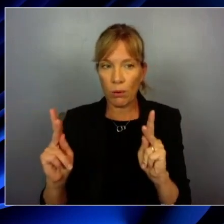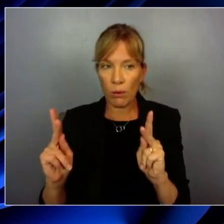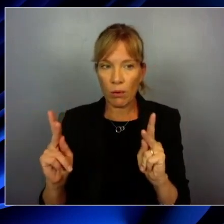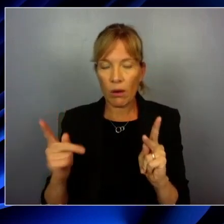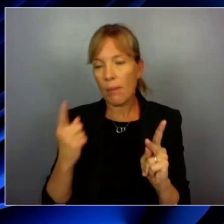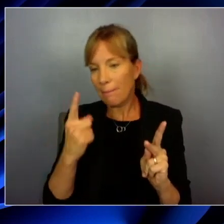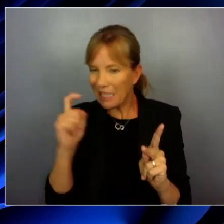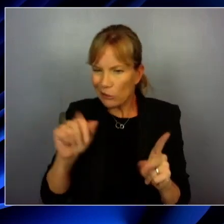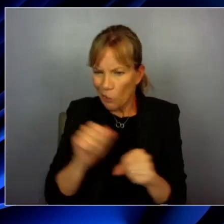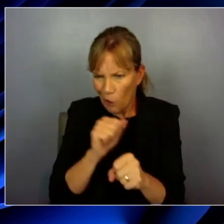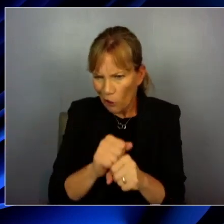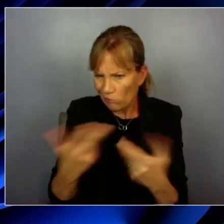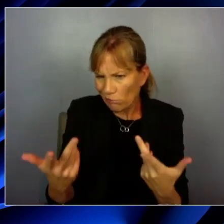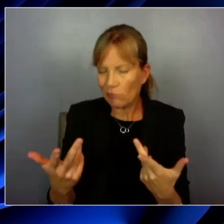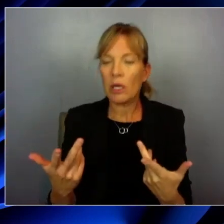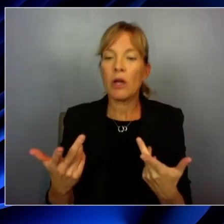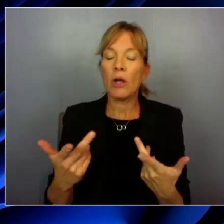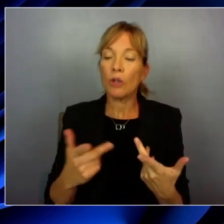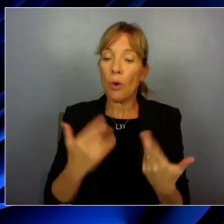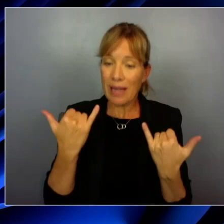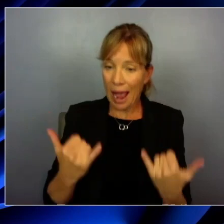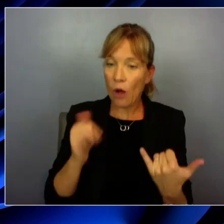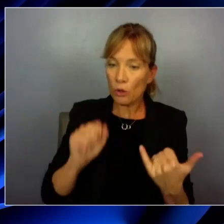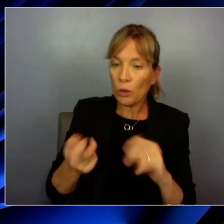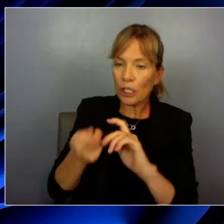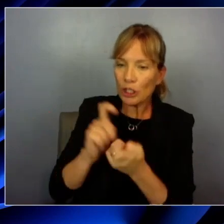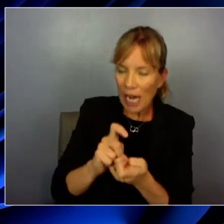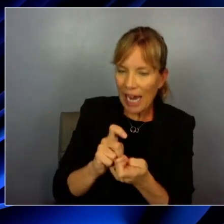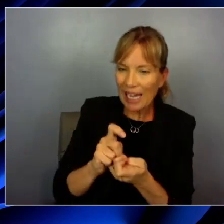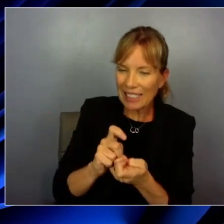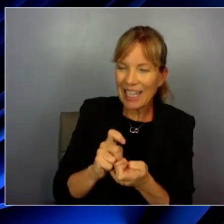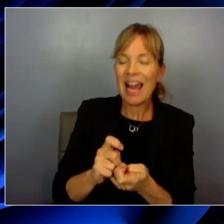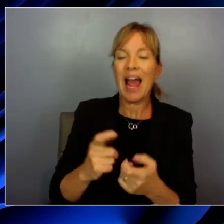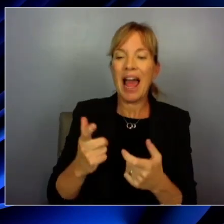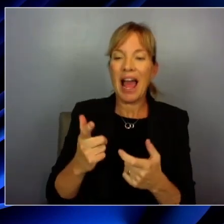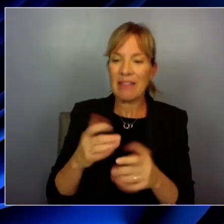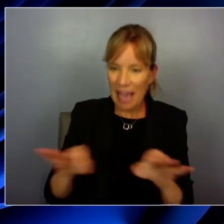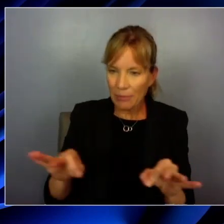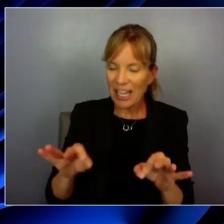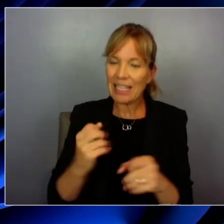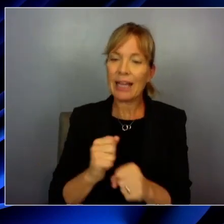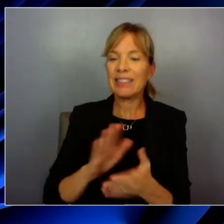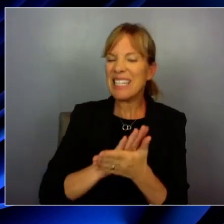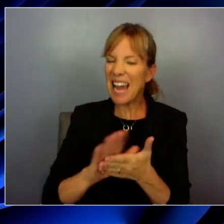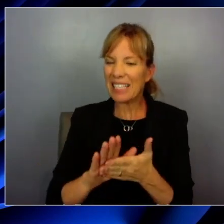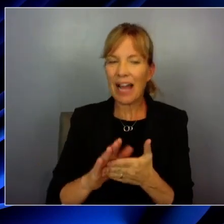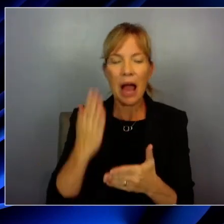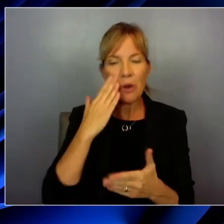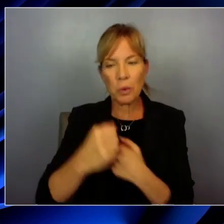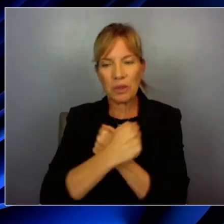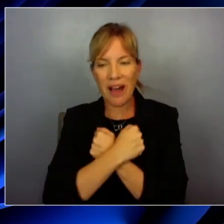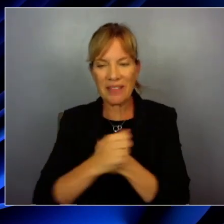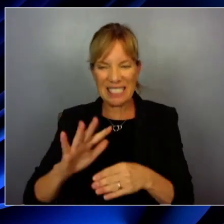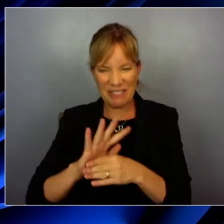So the fact that you can now change them now. And get this really nice. I know you love this video, Jeremy. You say every time we see it,